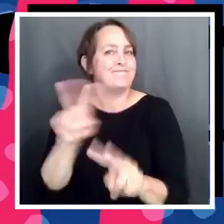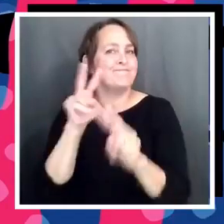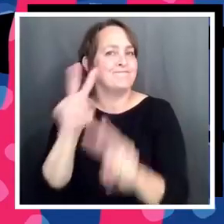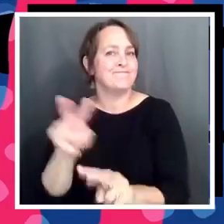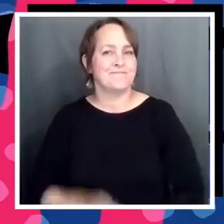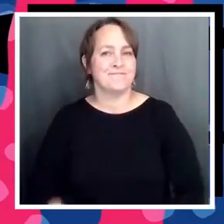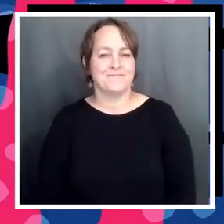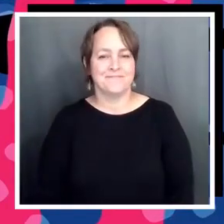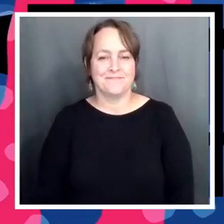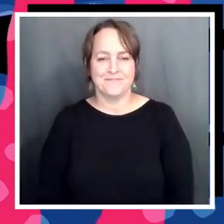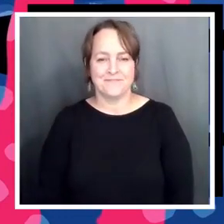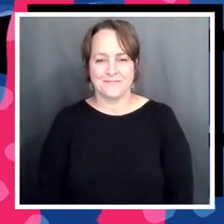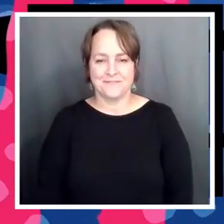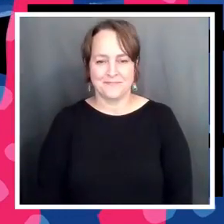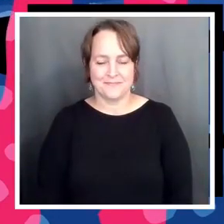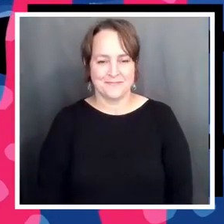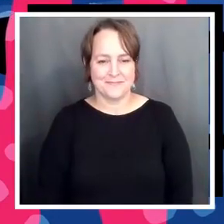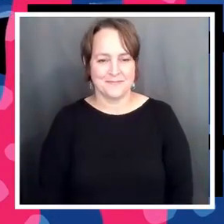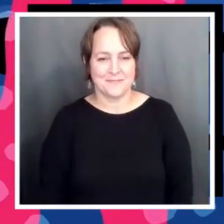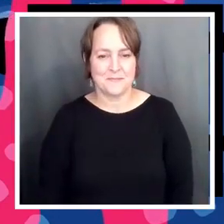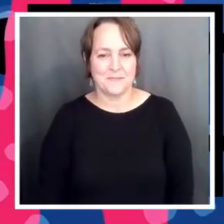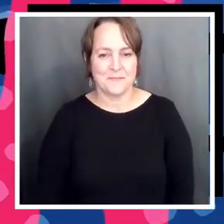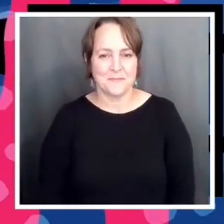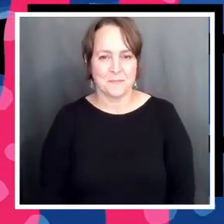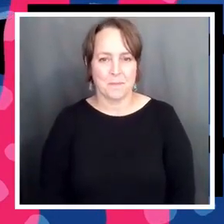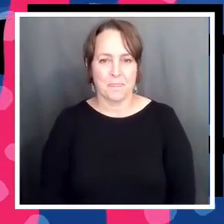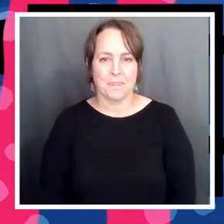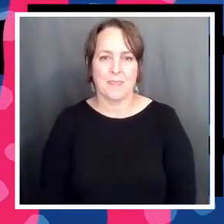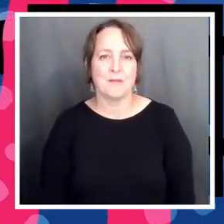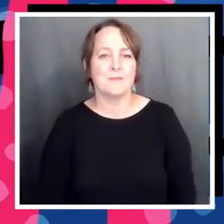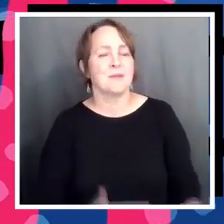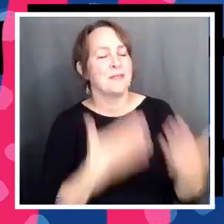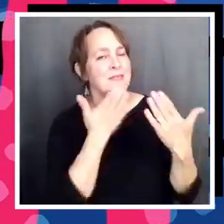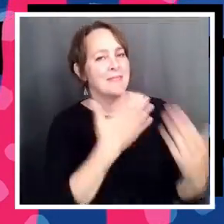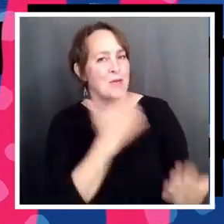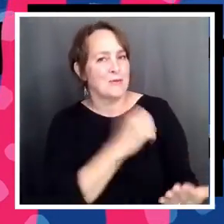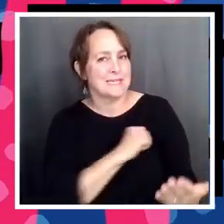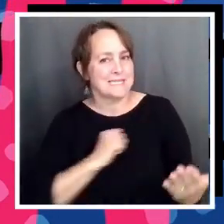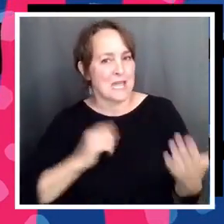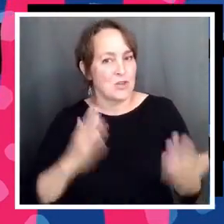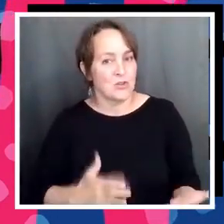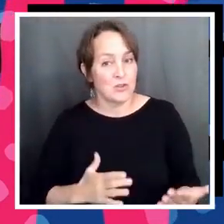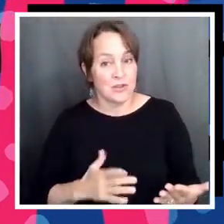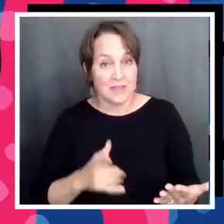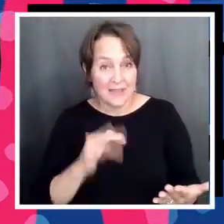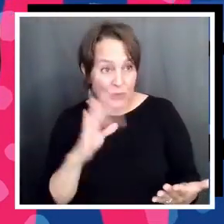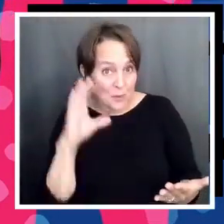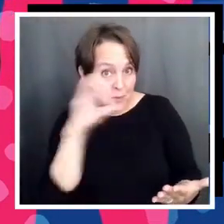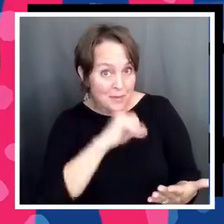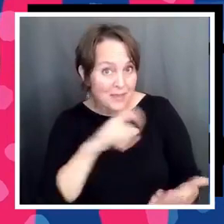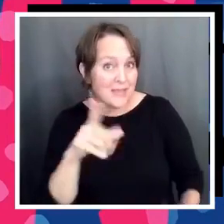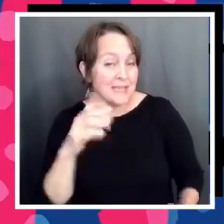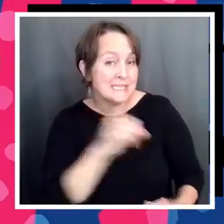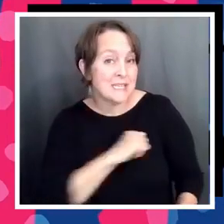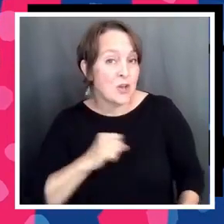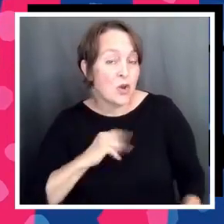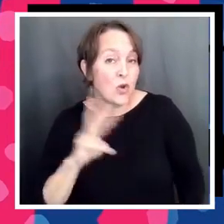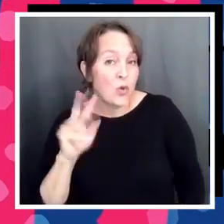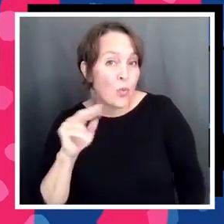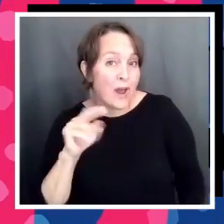FIGHT.